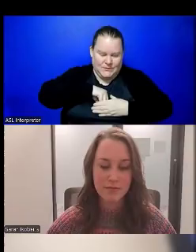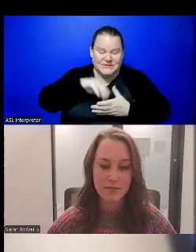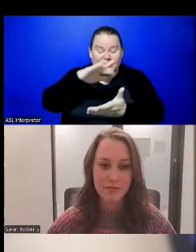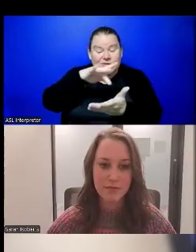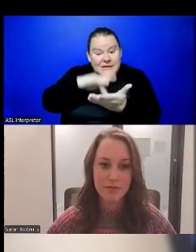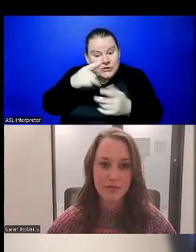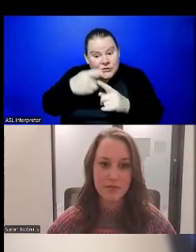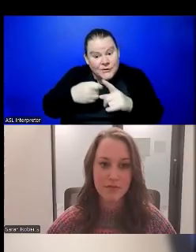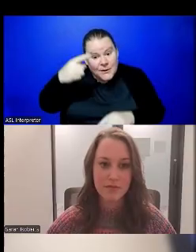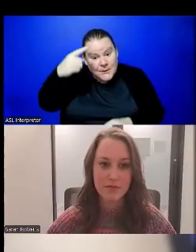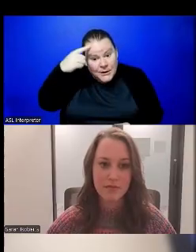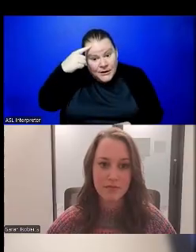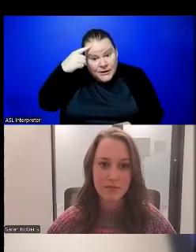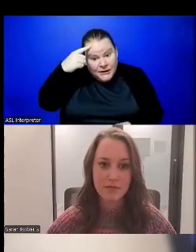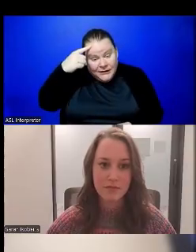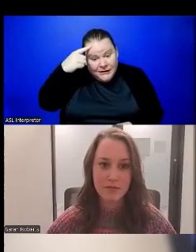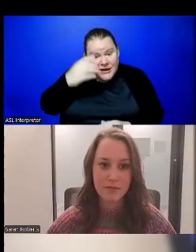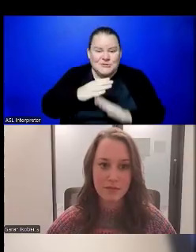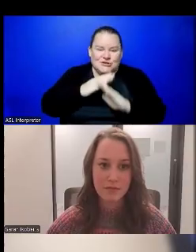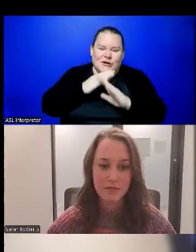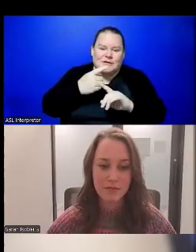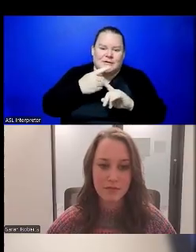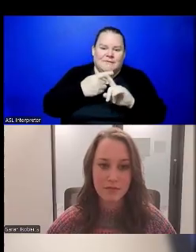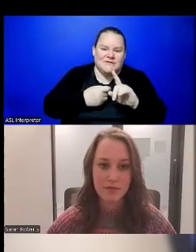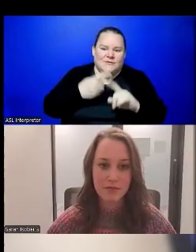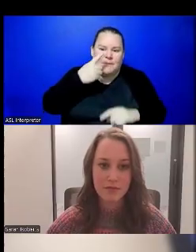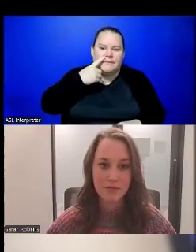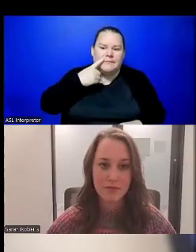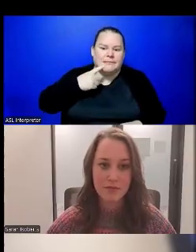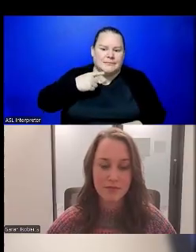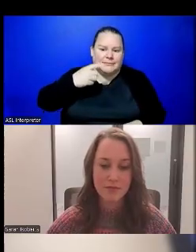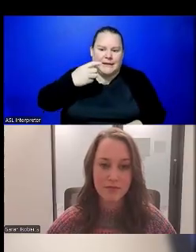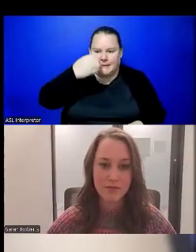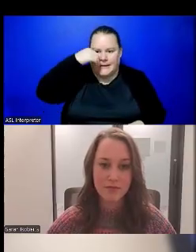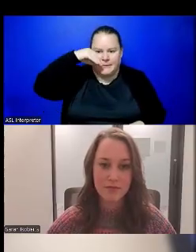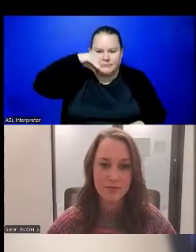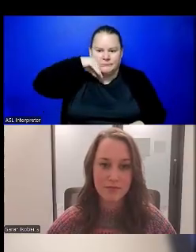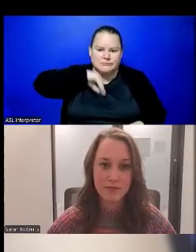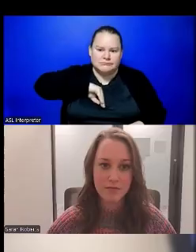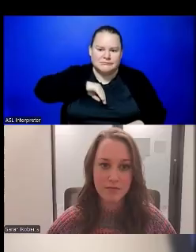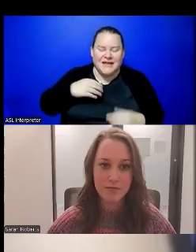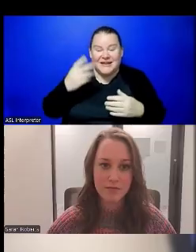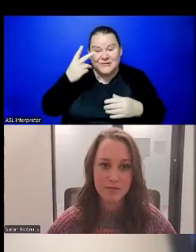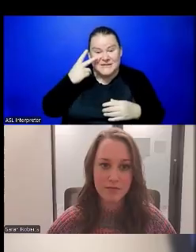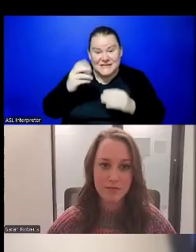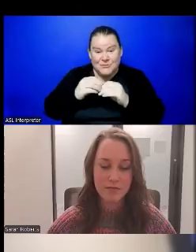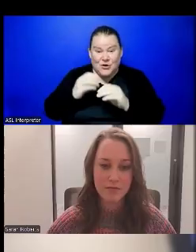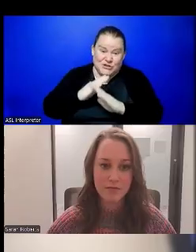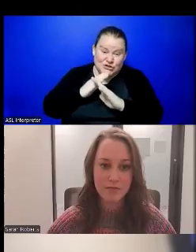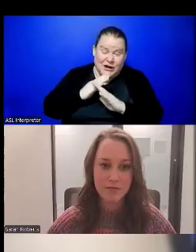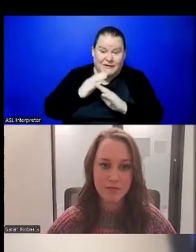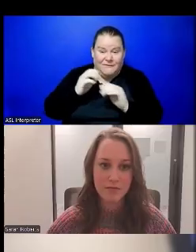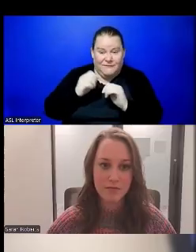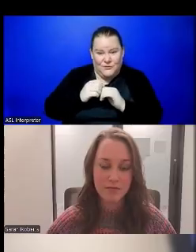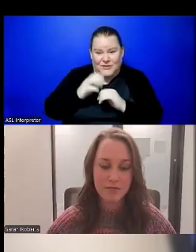obstructive is more coming from the airway. And we see more obstructive sleep apnea in our older children, especially with